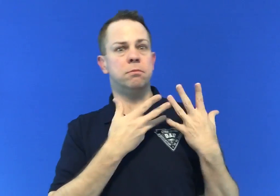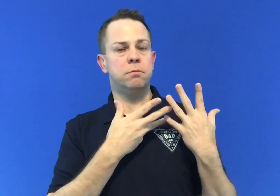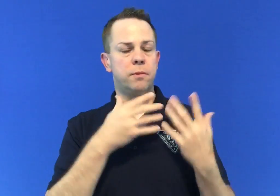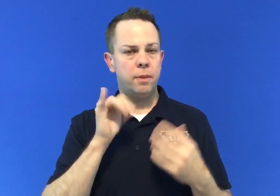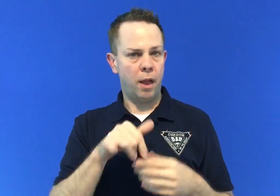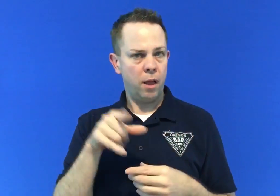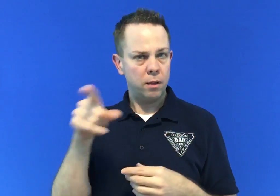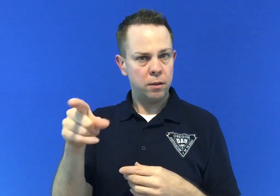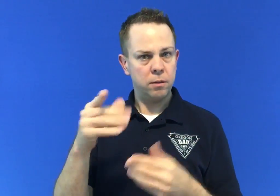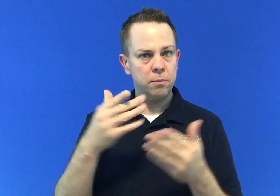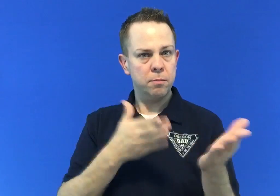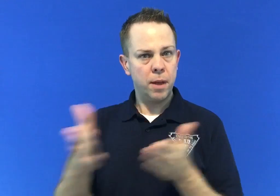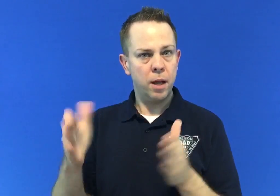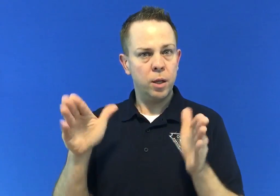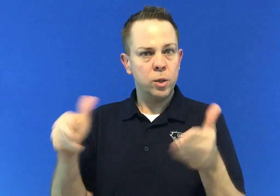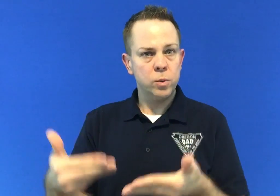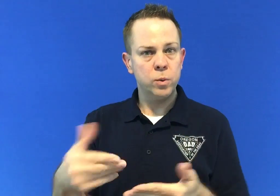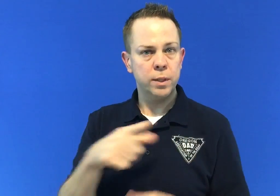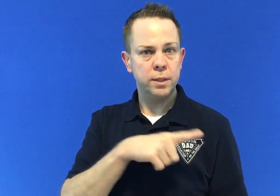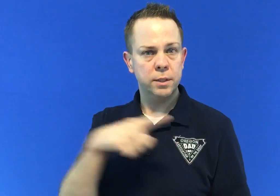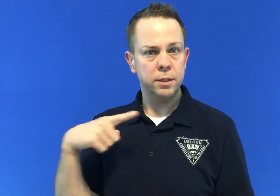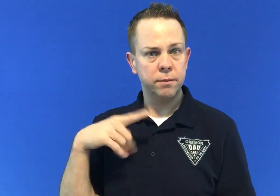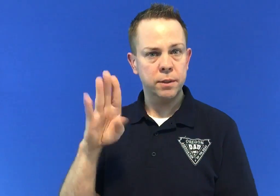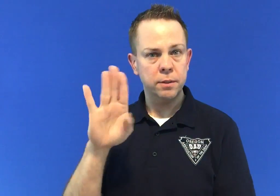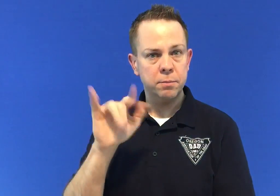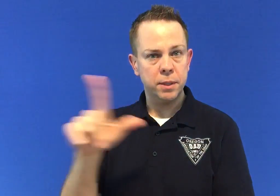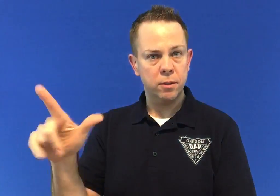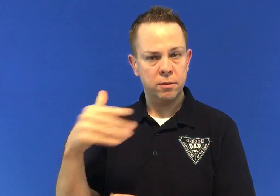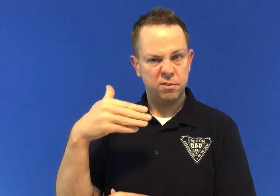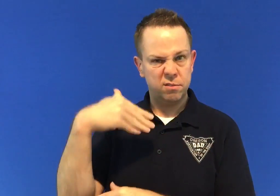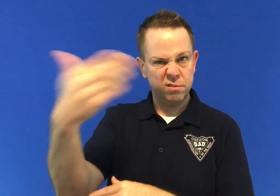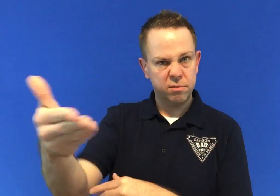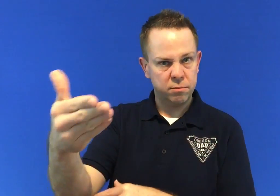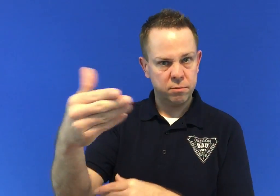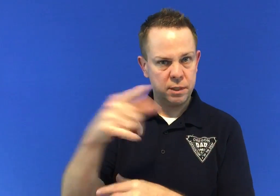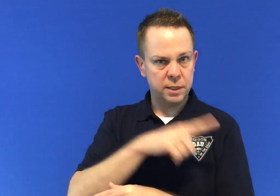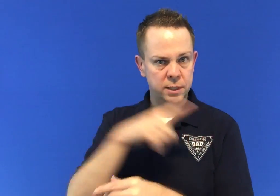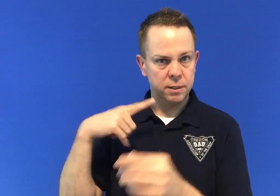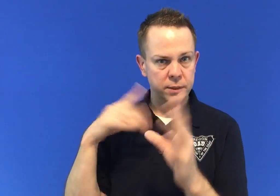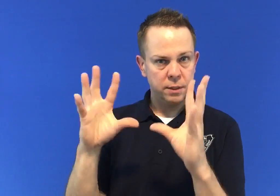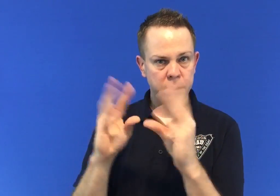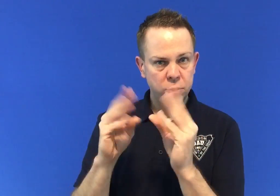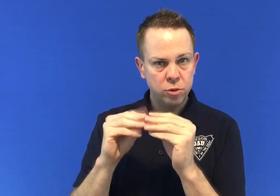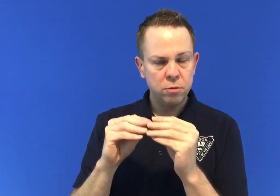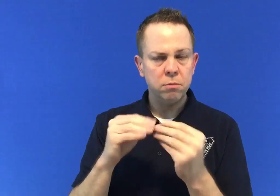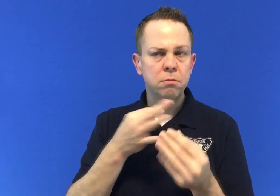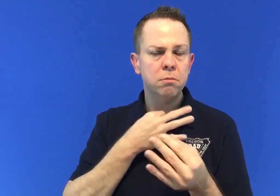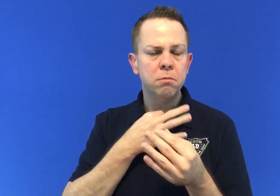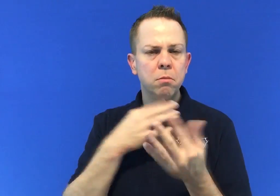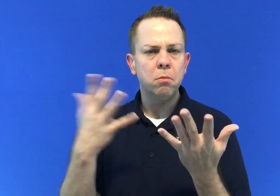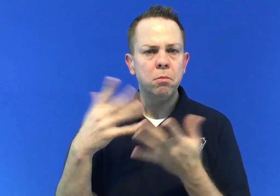that they are going to propose bills to the legislatures in the next session.